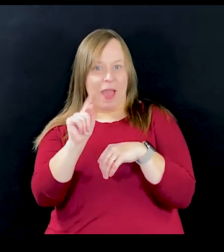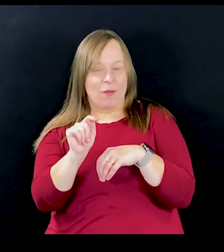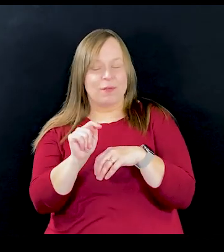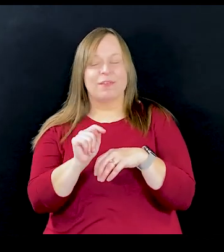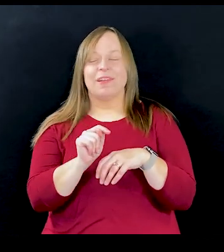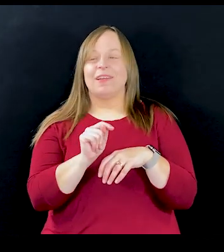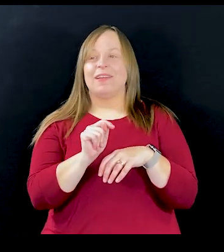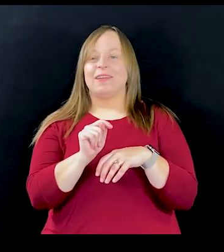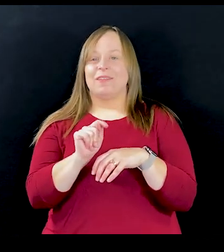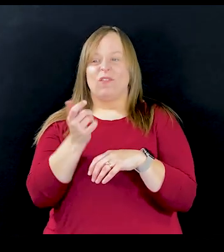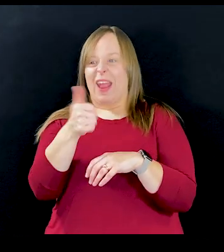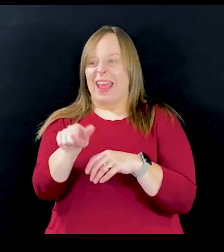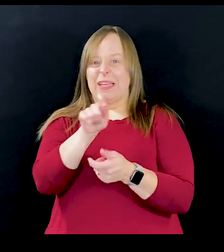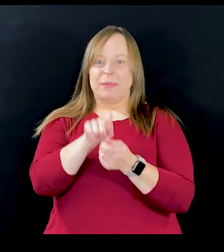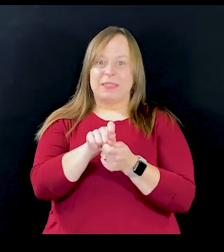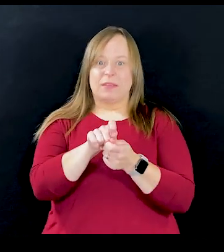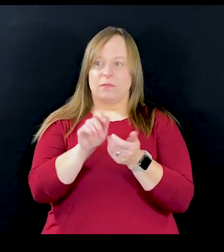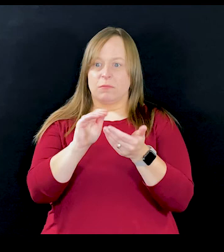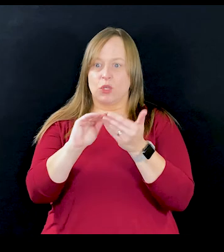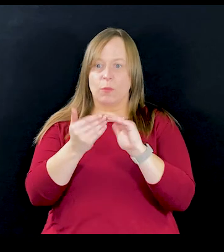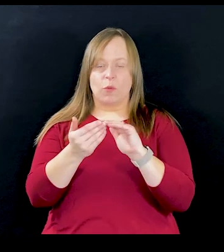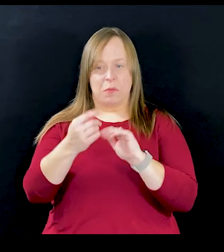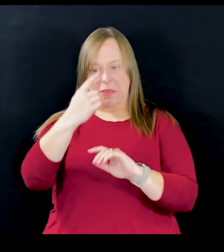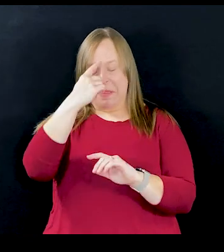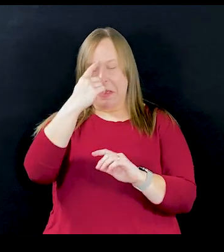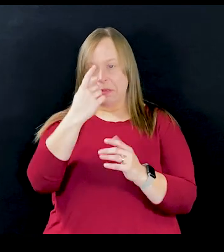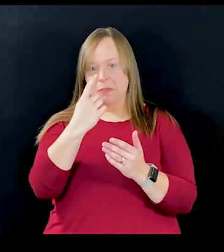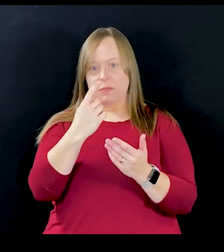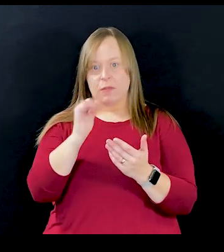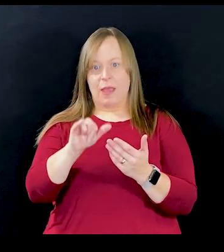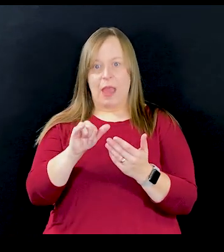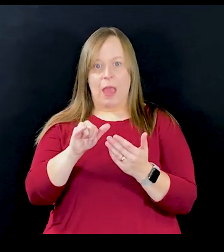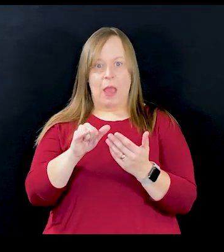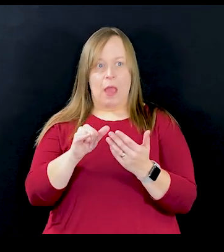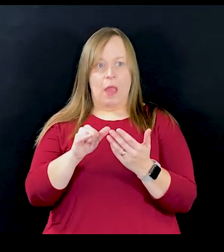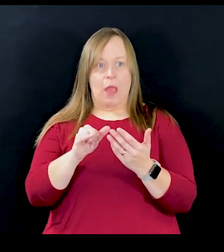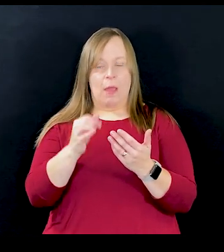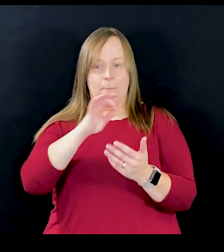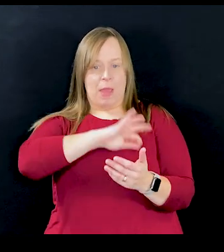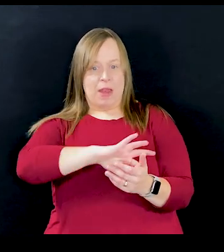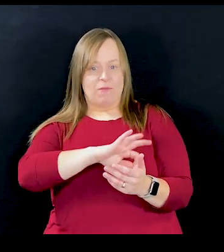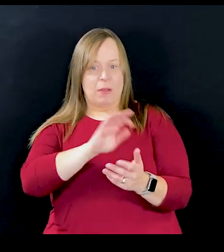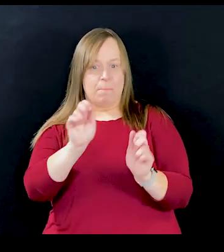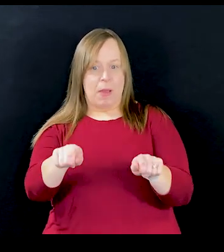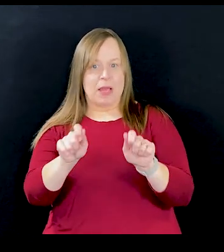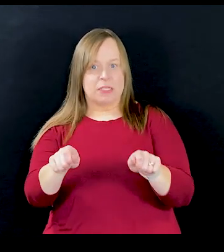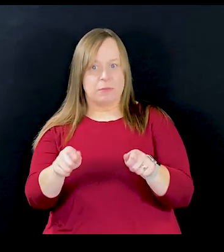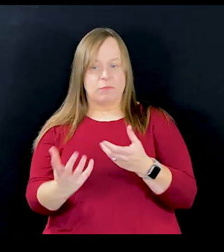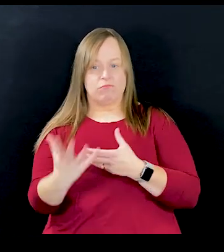for is for any particular community who thinks that there would be a benefit possibly taking it